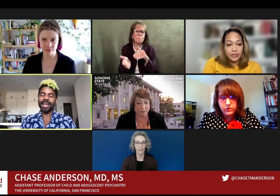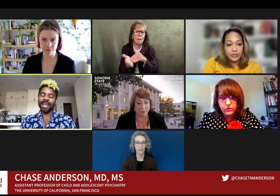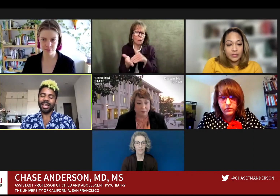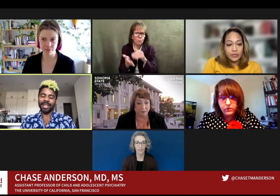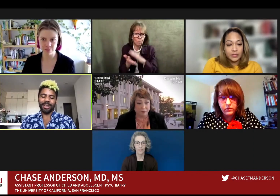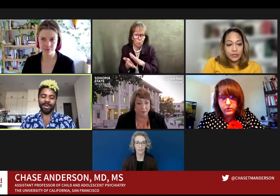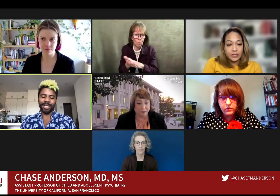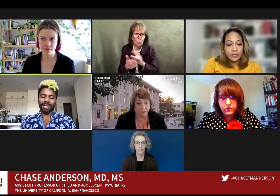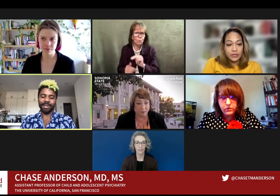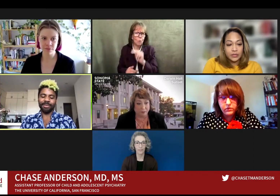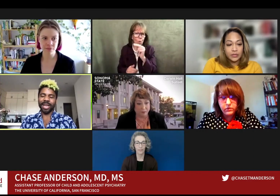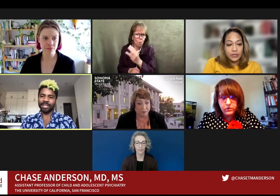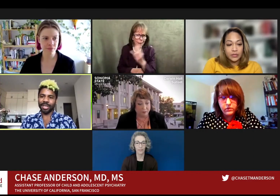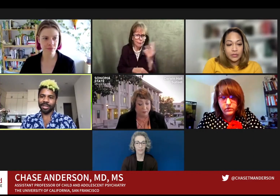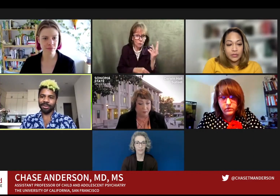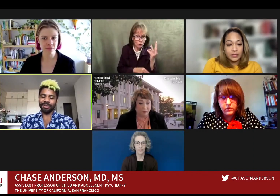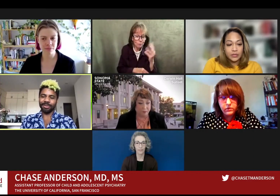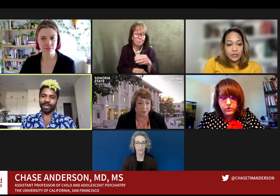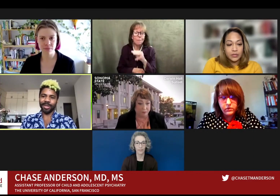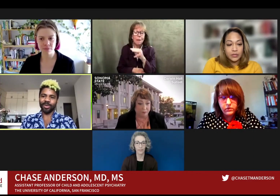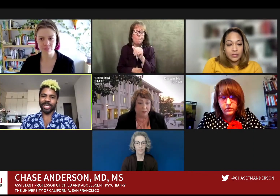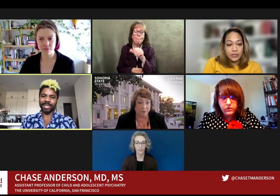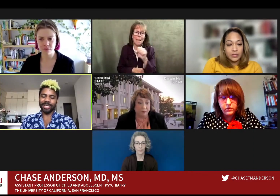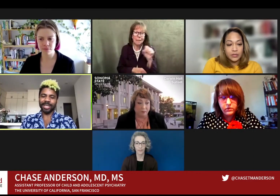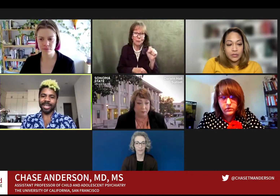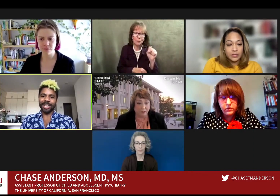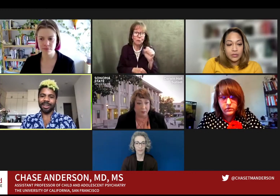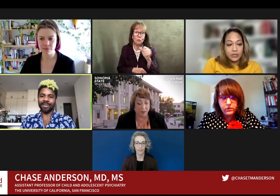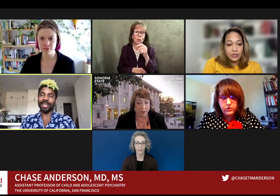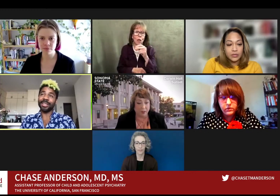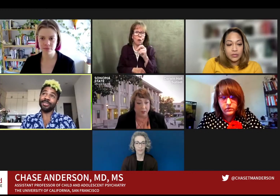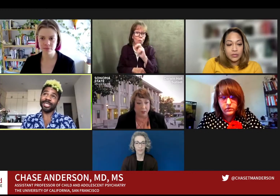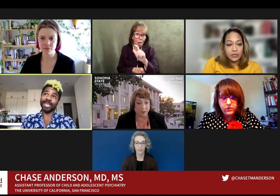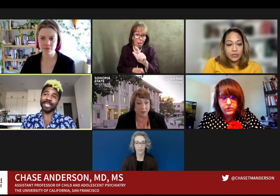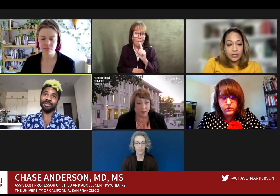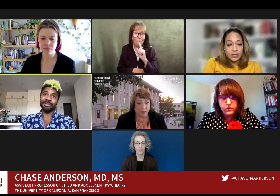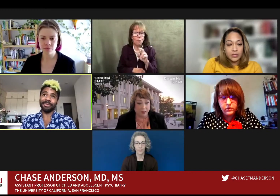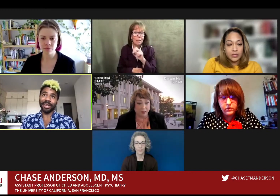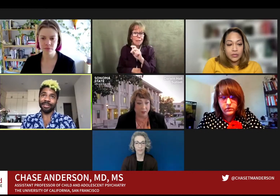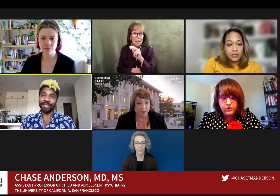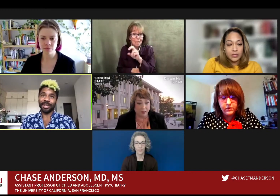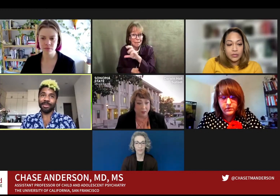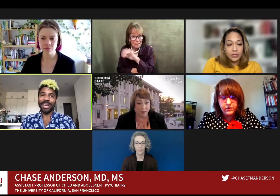then went to Mass General for residency, and then UCSF for fellowship.